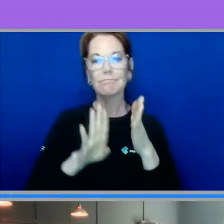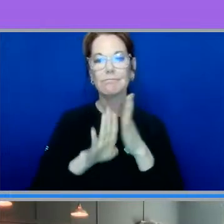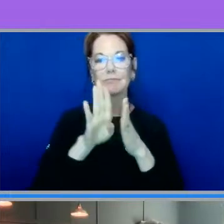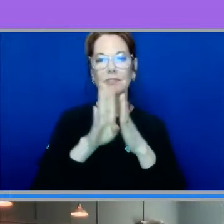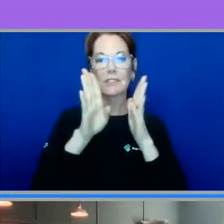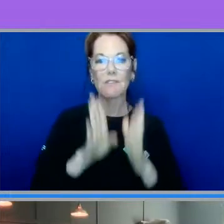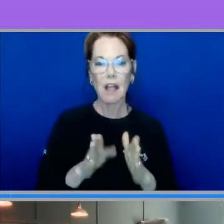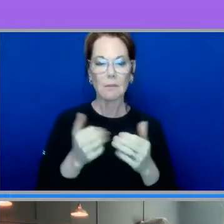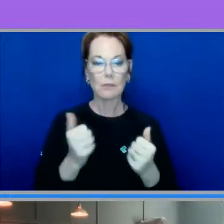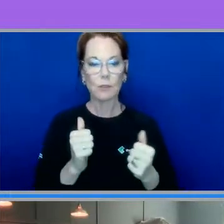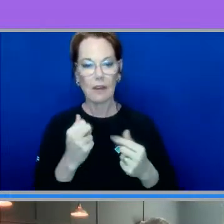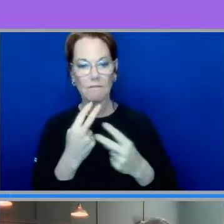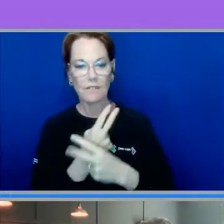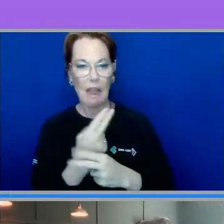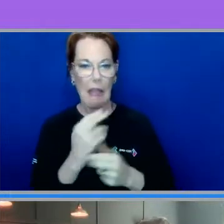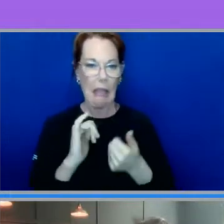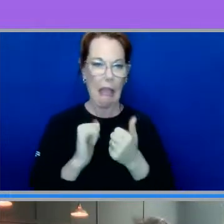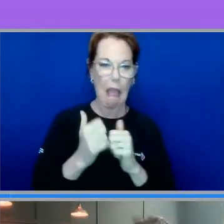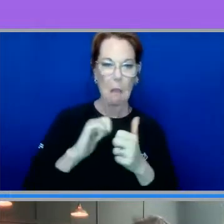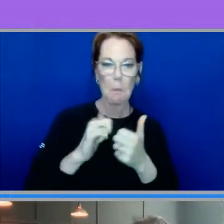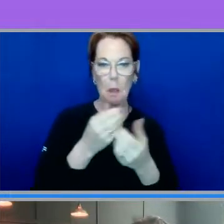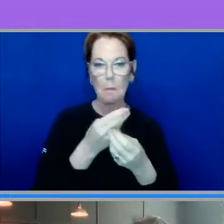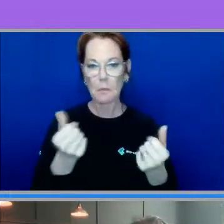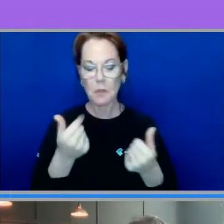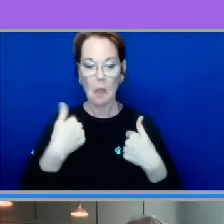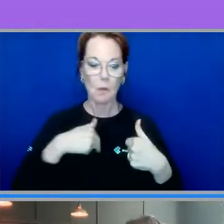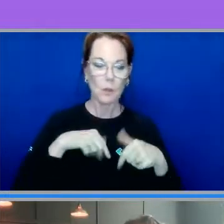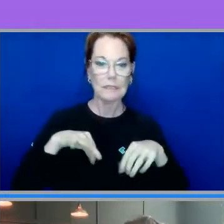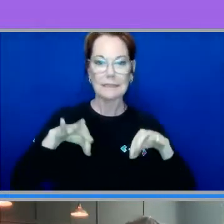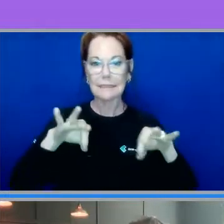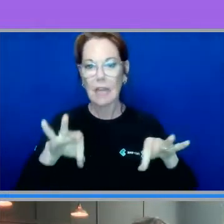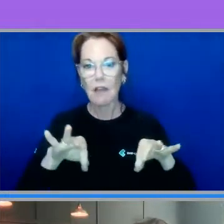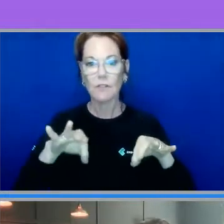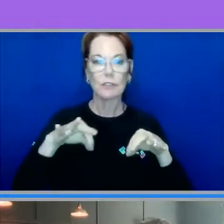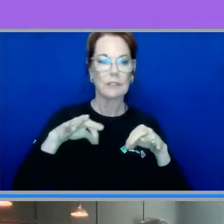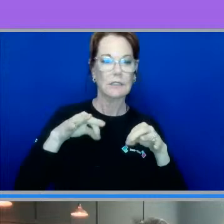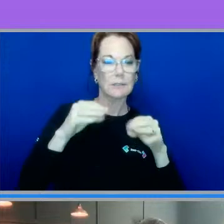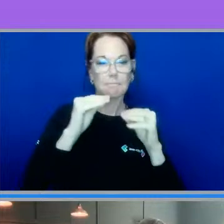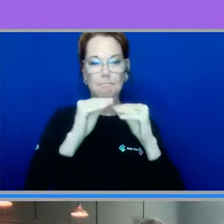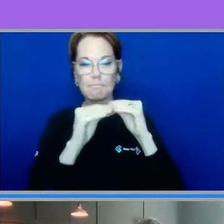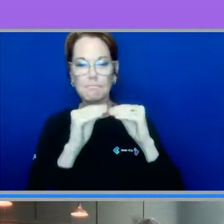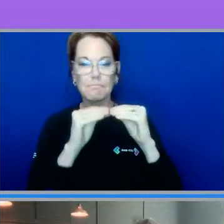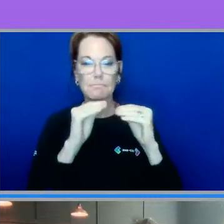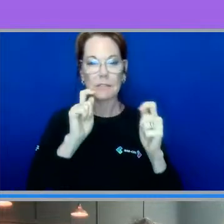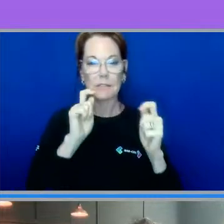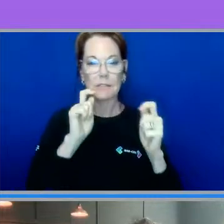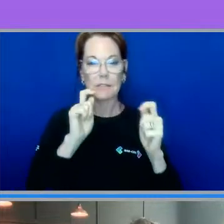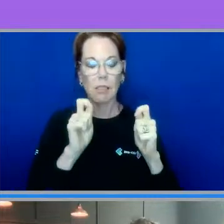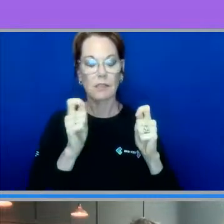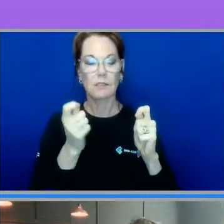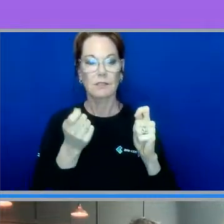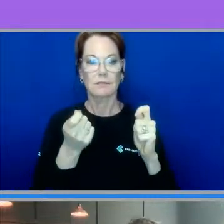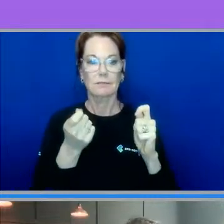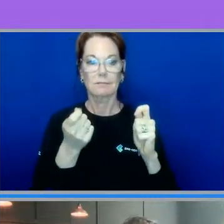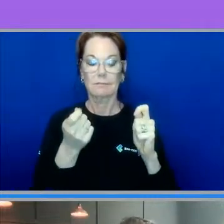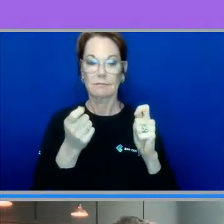users solve a problem. We discover, we define, we iterate, we refine right as we're moving through this. And we don't want